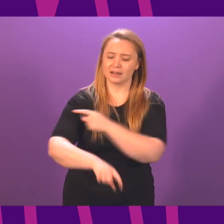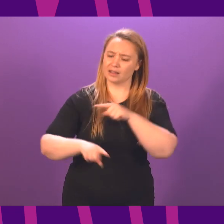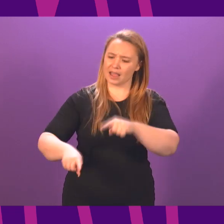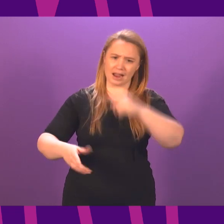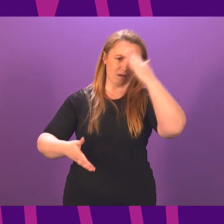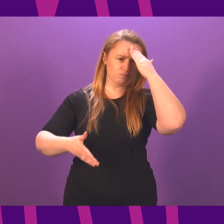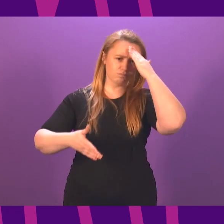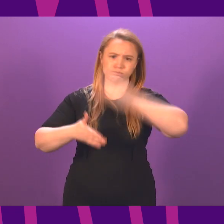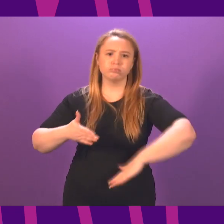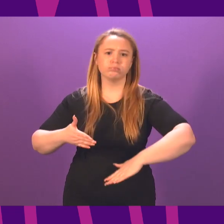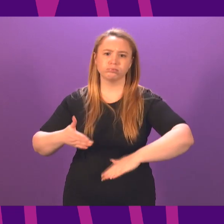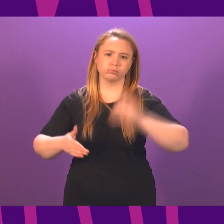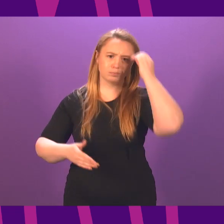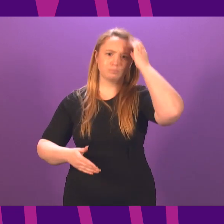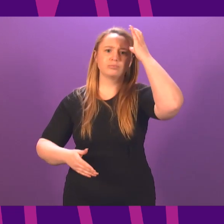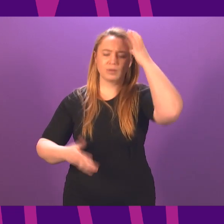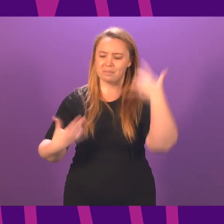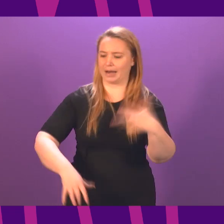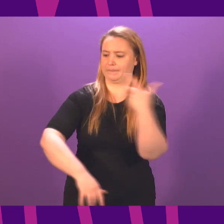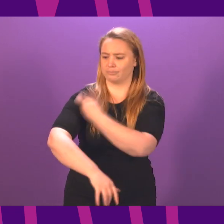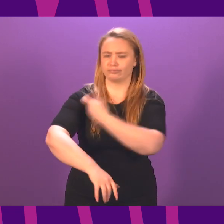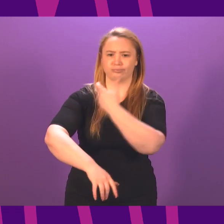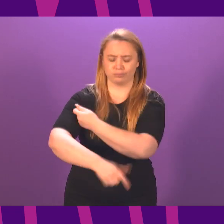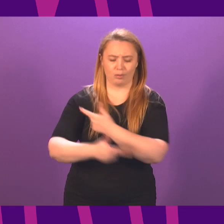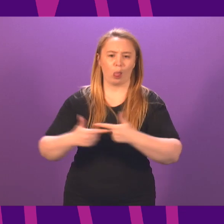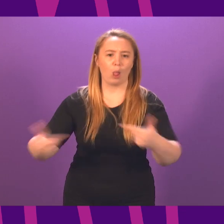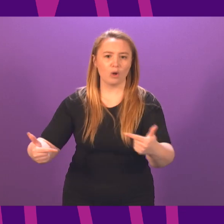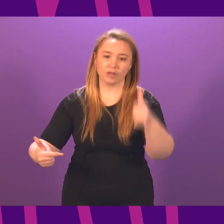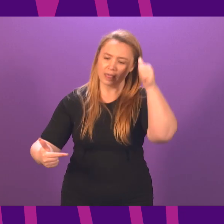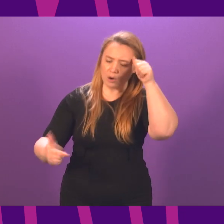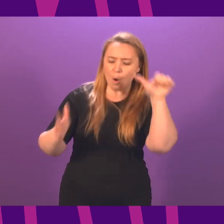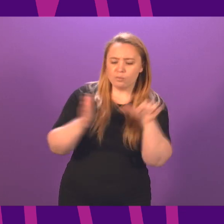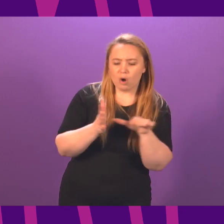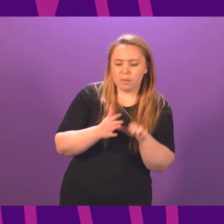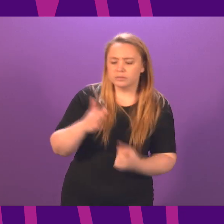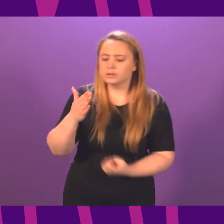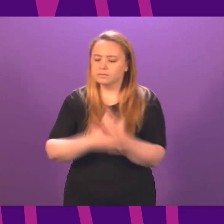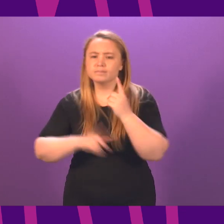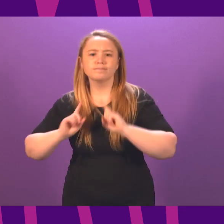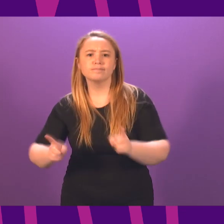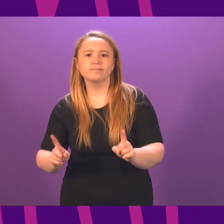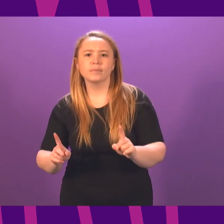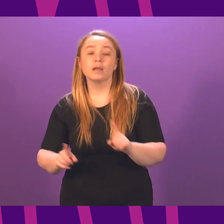at doing vaccination and know the issues that they have to be aware of, but that is also what